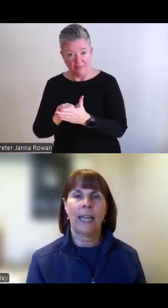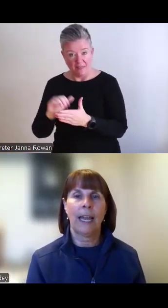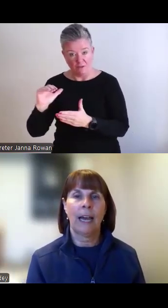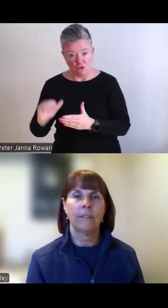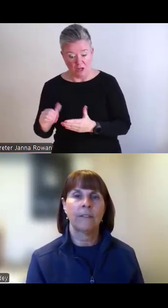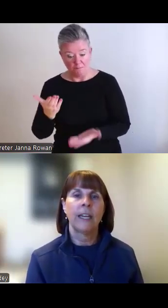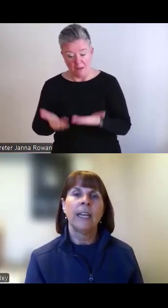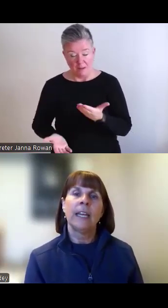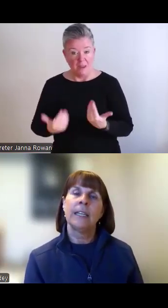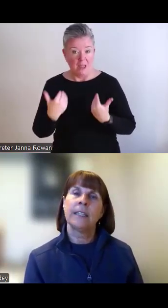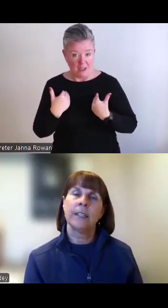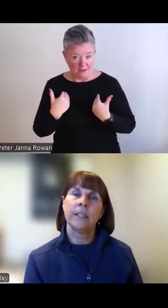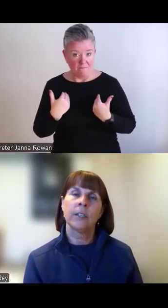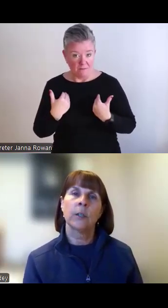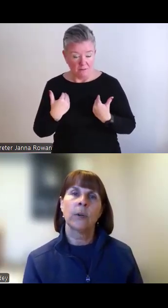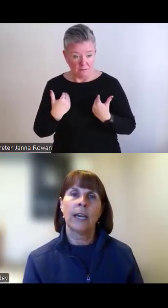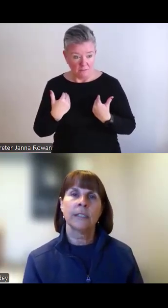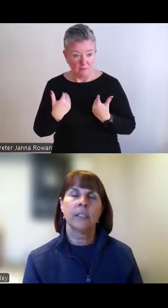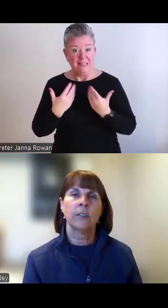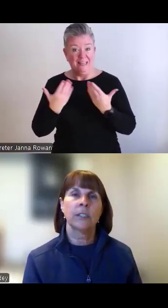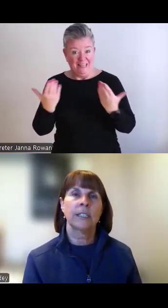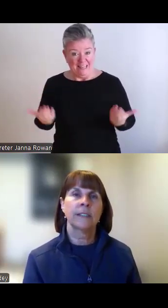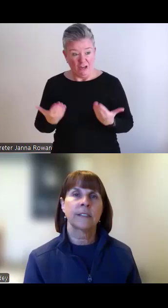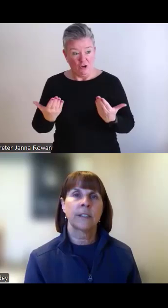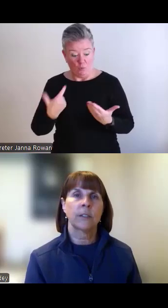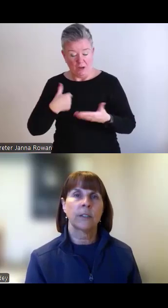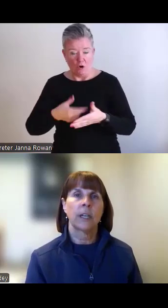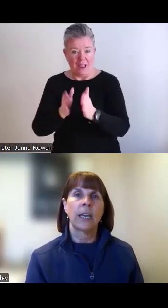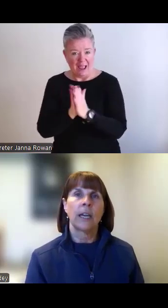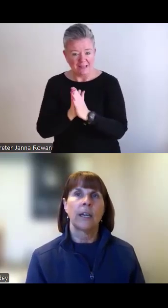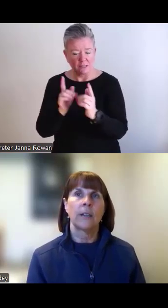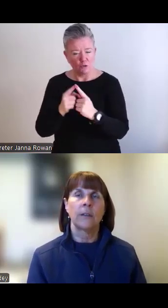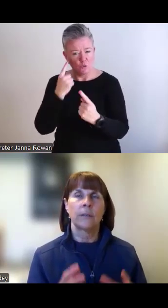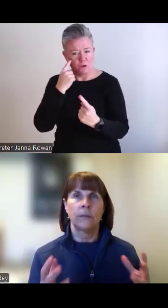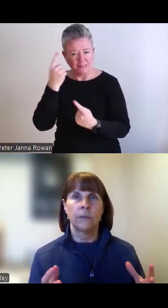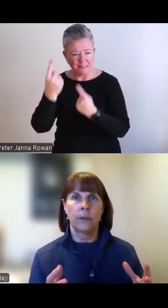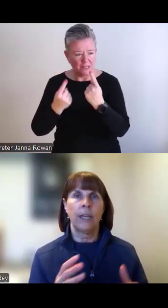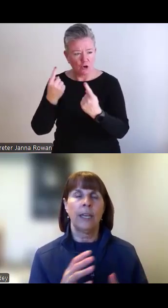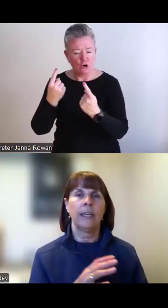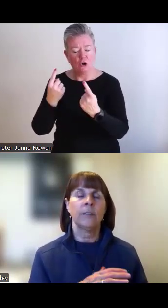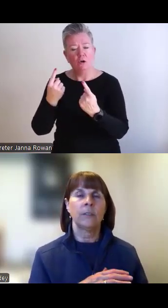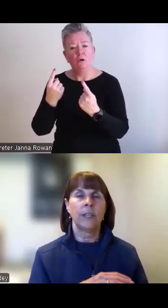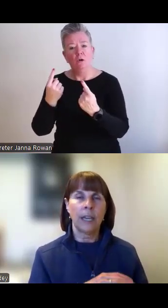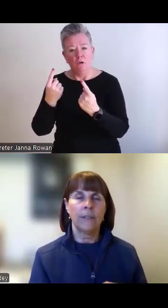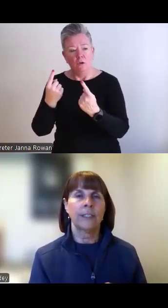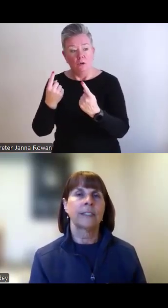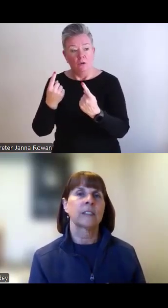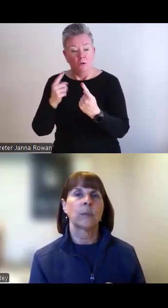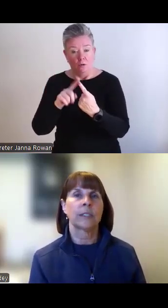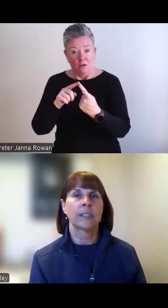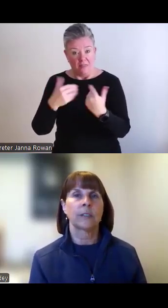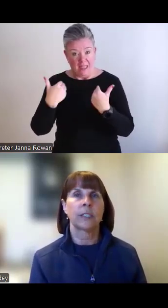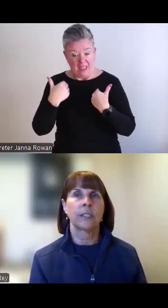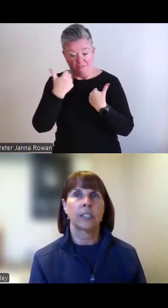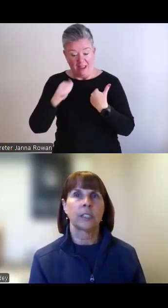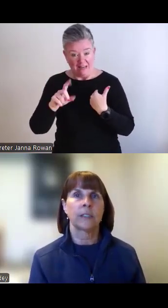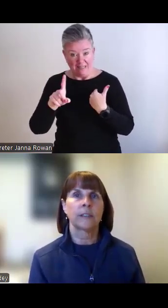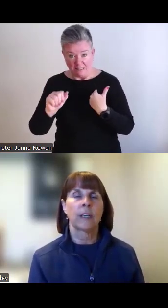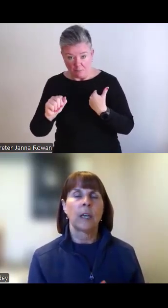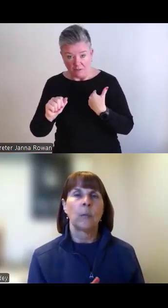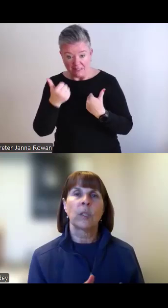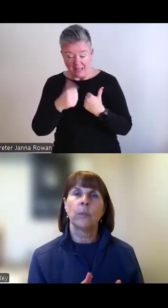might have. And here we're asking you to consider A, do they have any disabilities or conditions?